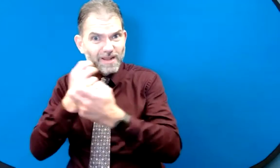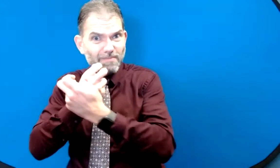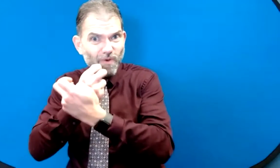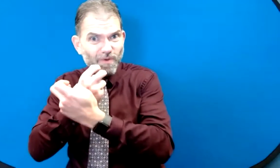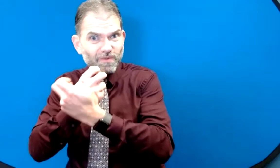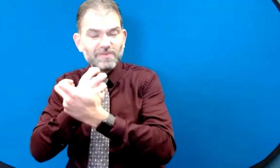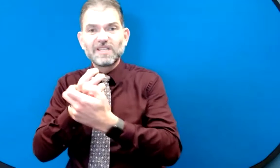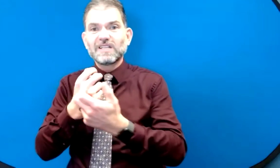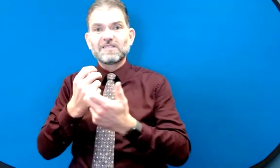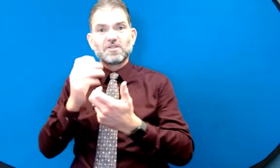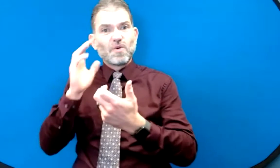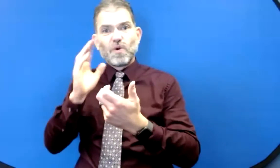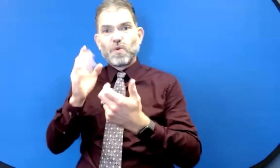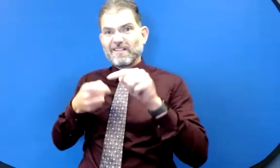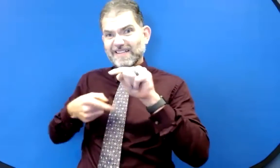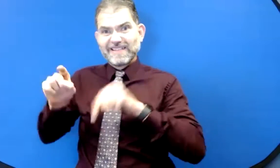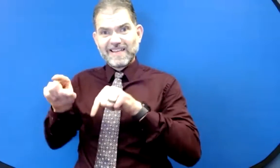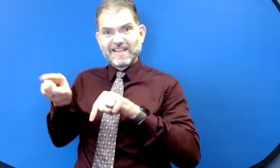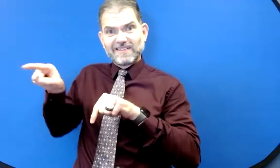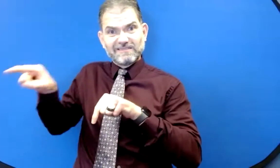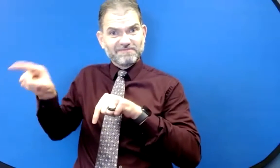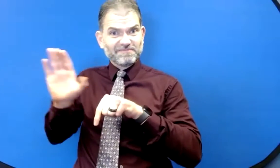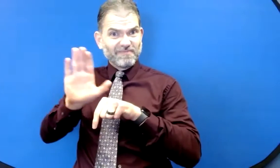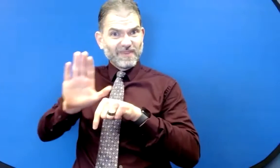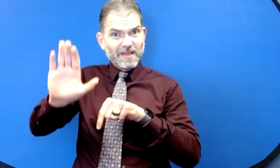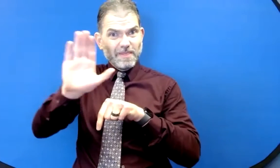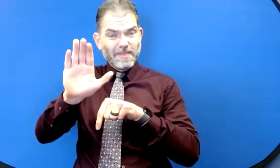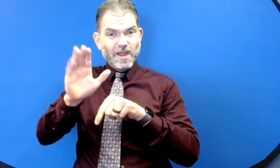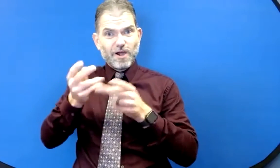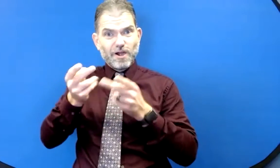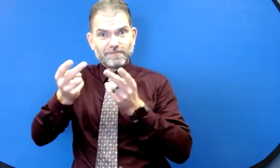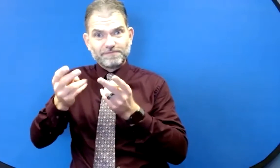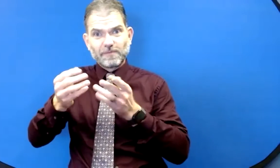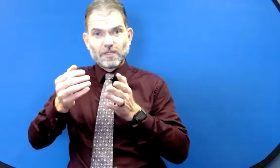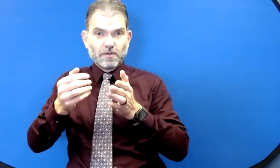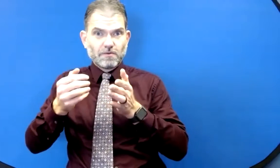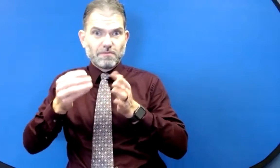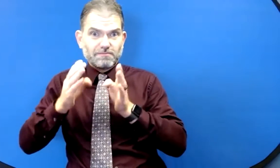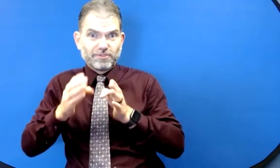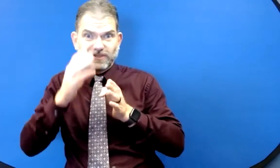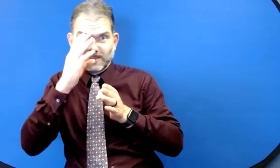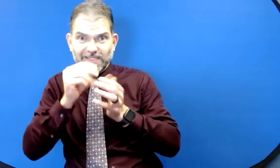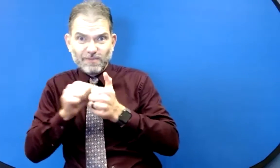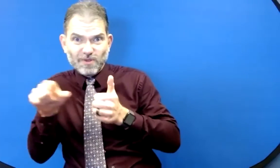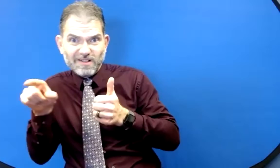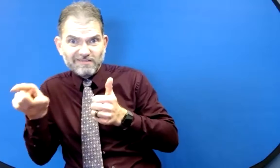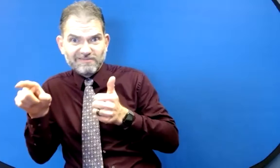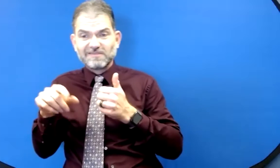ASL Interpreter: I've had quite a few patients who have broken bones ASL Interpreter: or ASL Interpreter: kicking